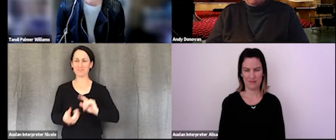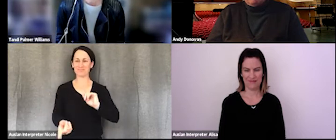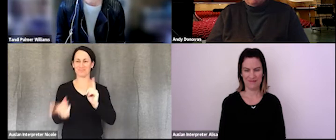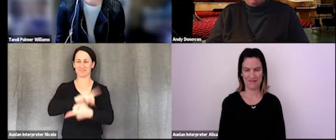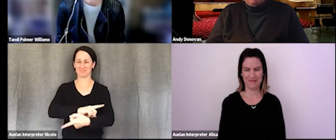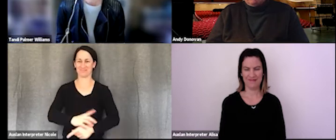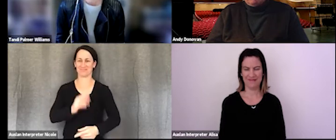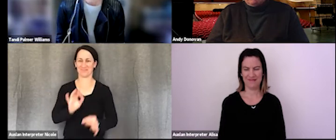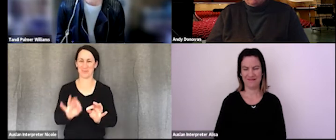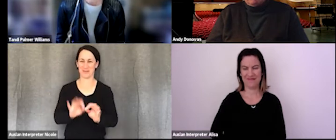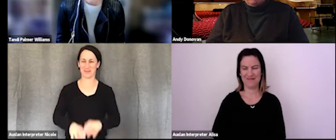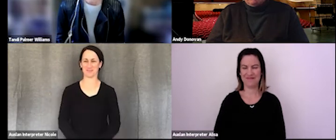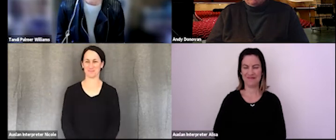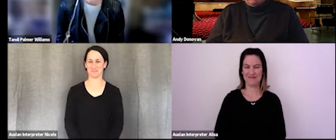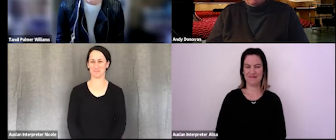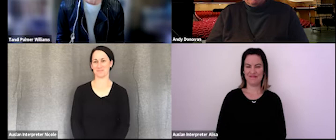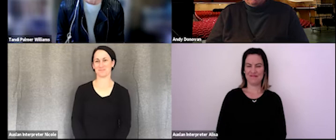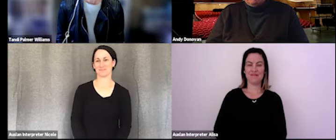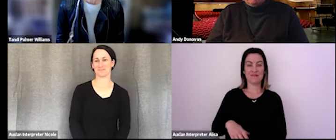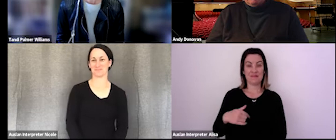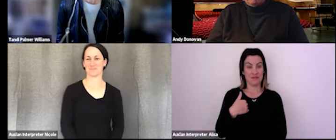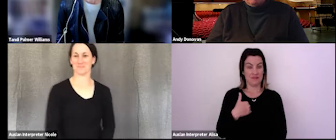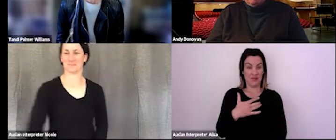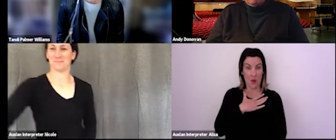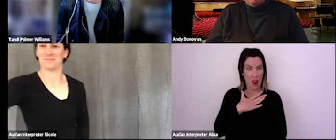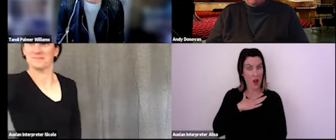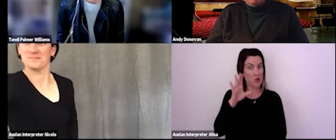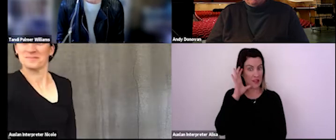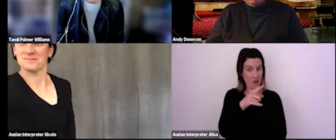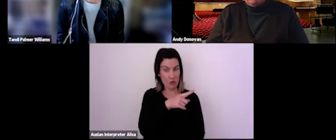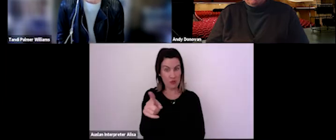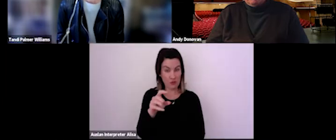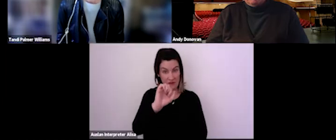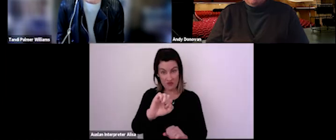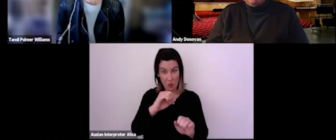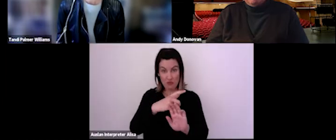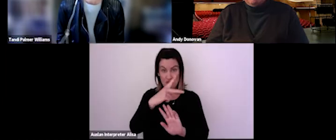your take on that if you are in programming right now. I know I personally would like a little bit